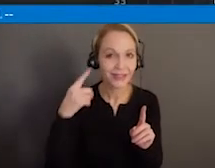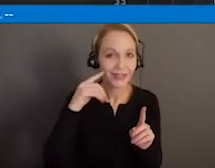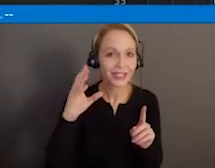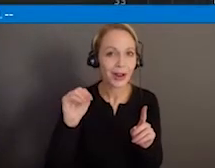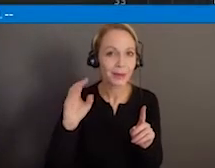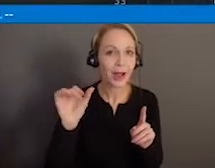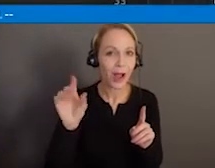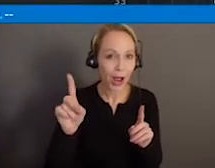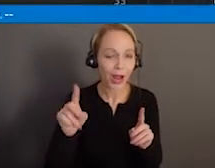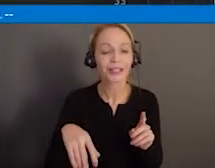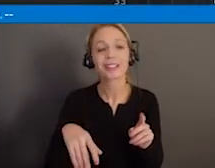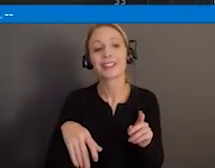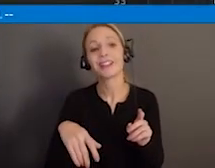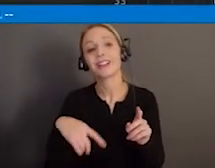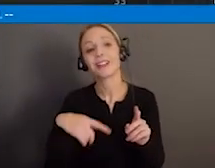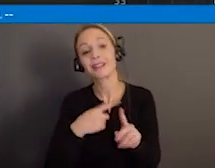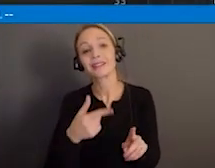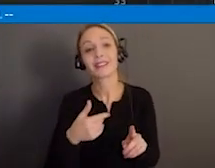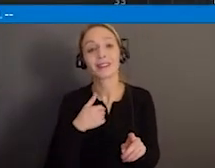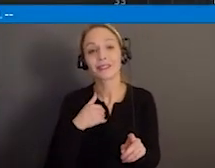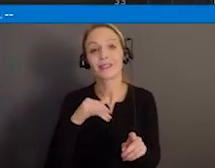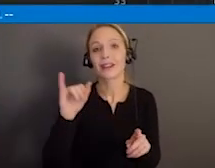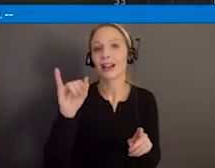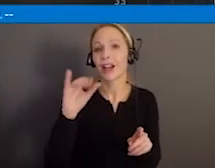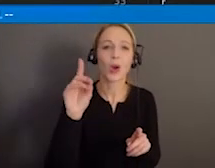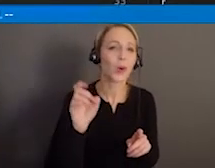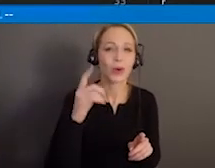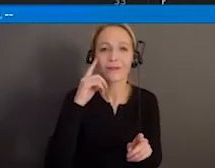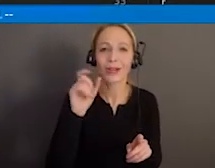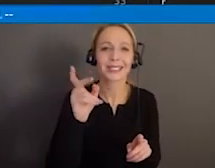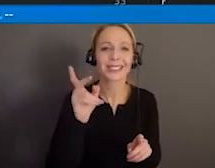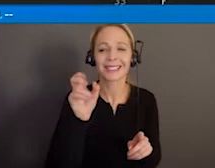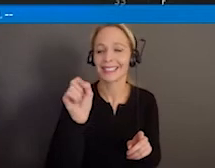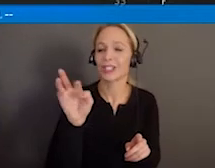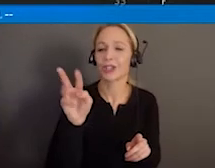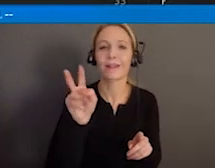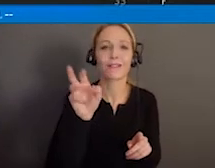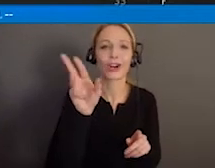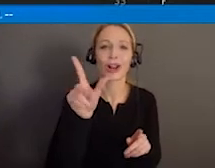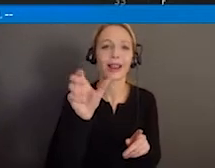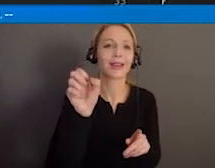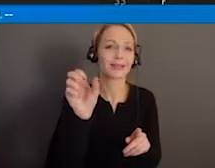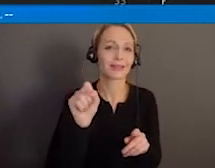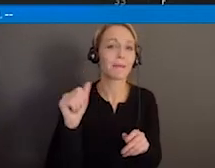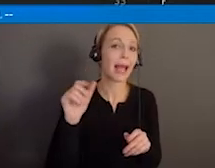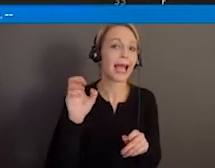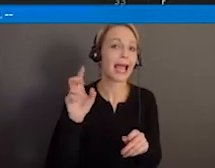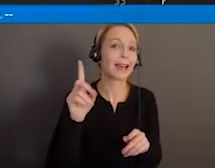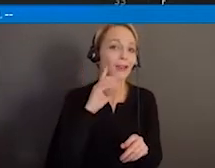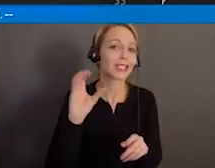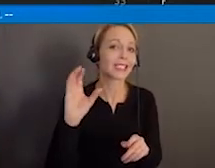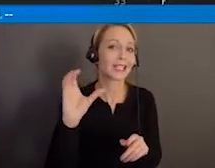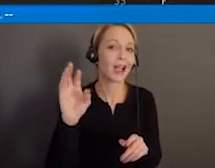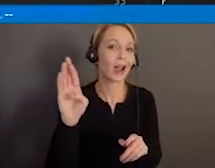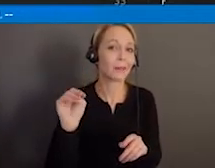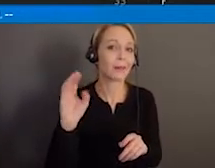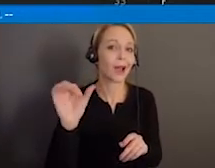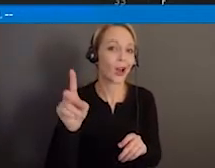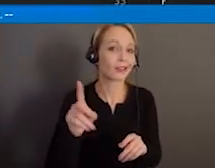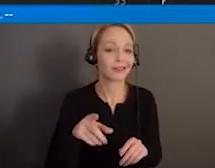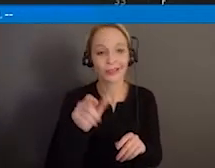HERE AND CODE ON THE BACK END OF MY CMS CARD.